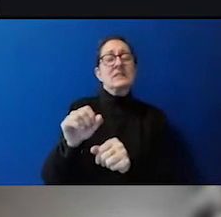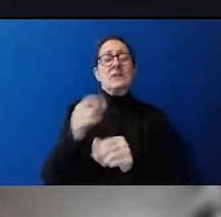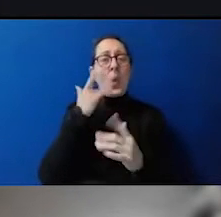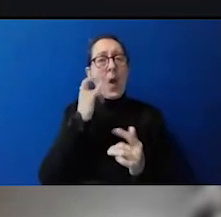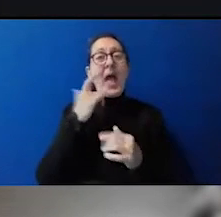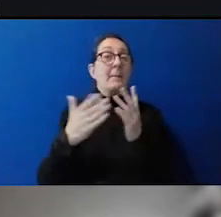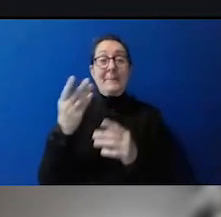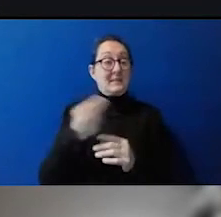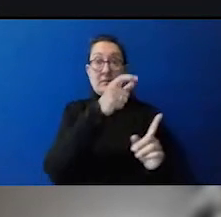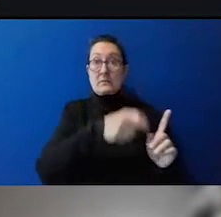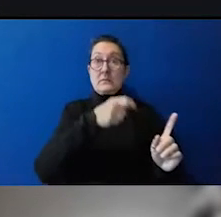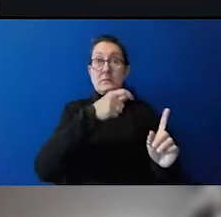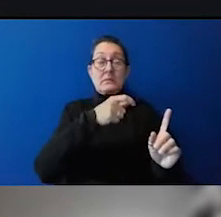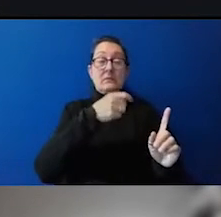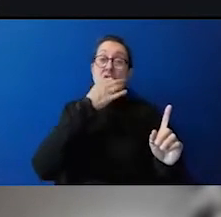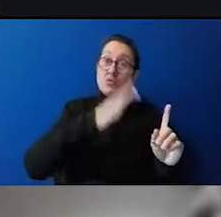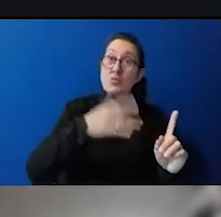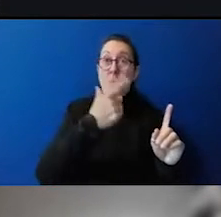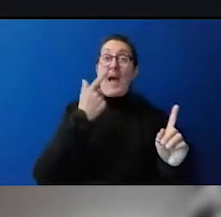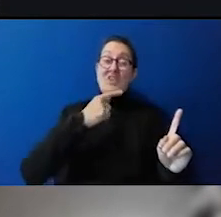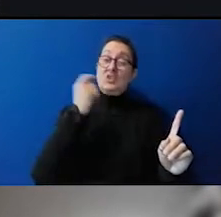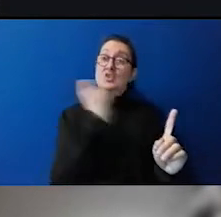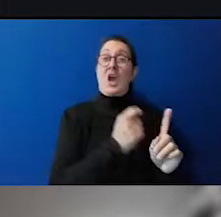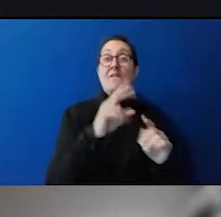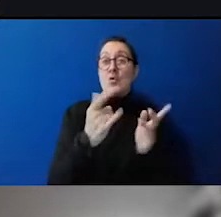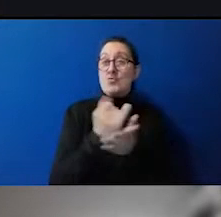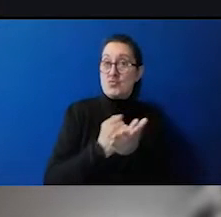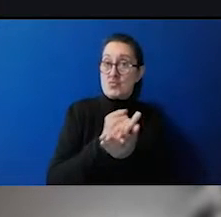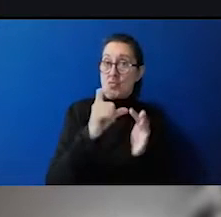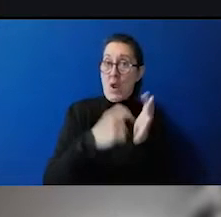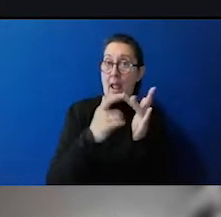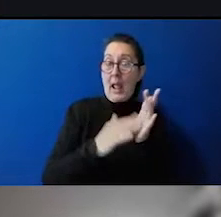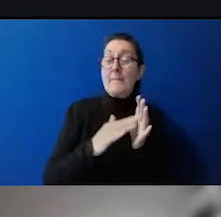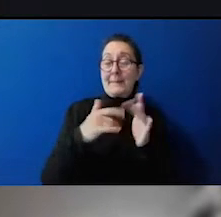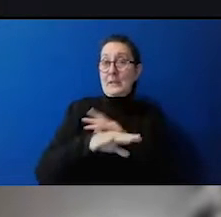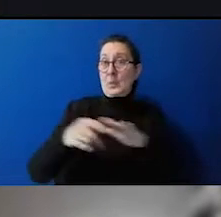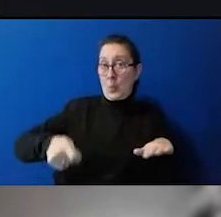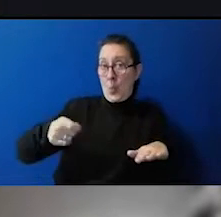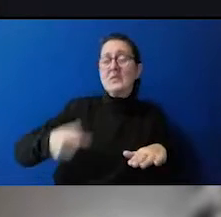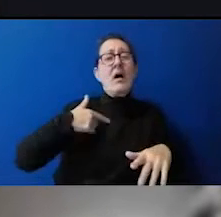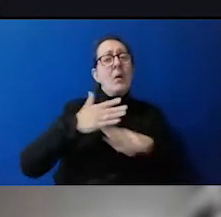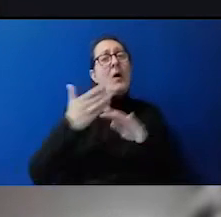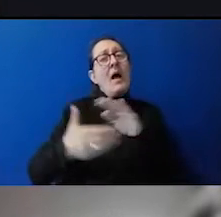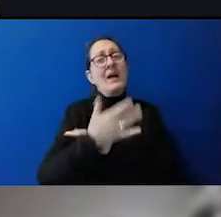courts and um I now work in the children's legal service which primarily focuses on the children's